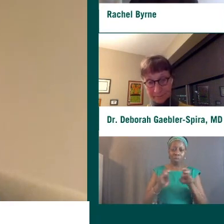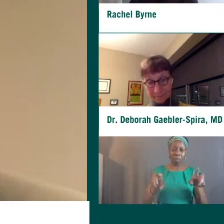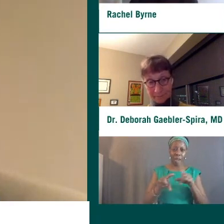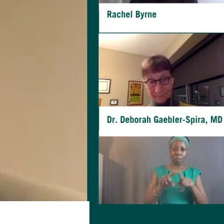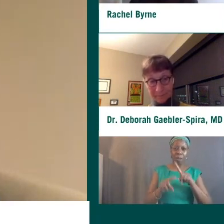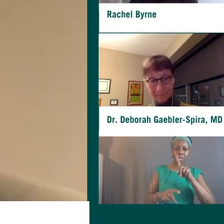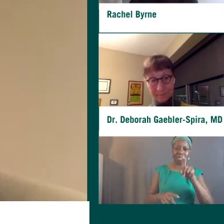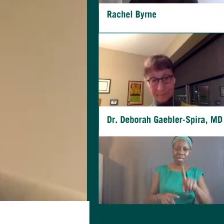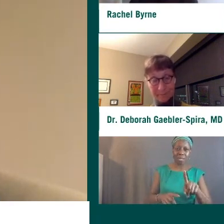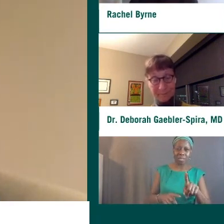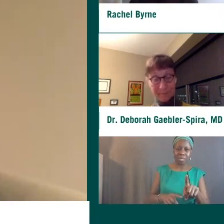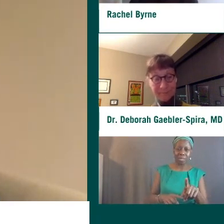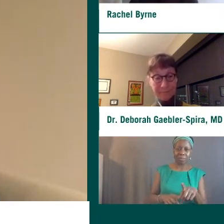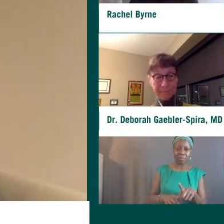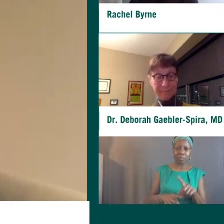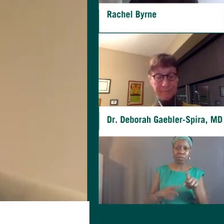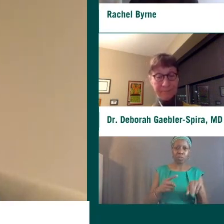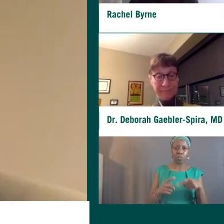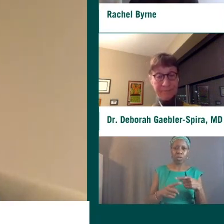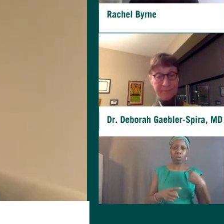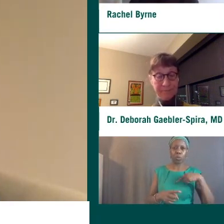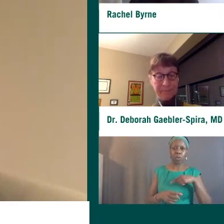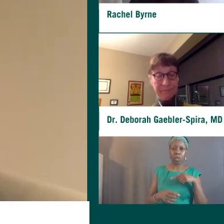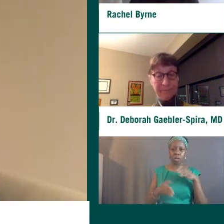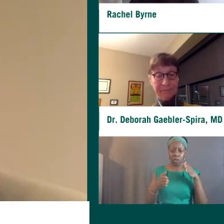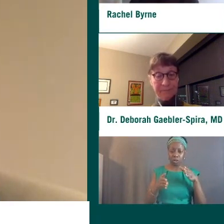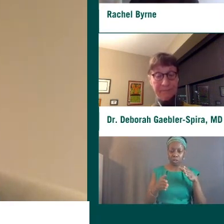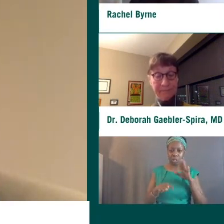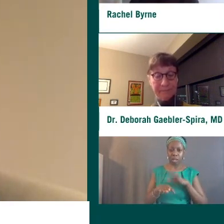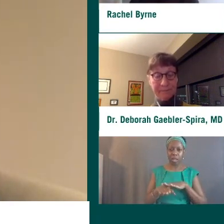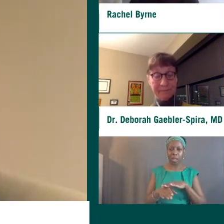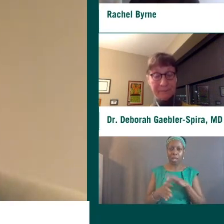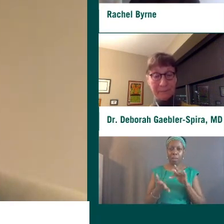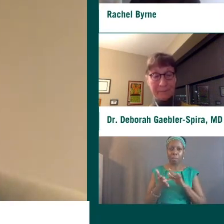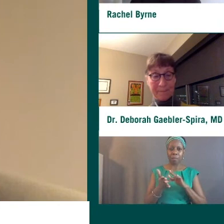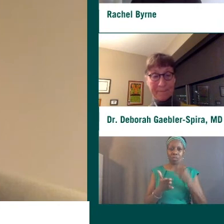when we're looking at medications actually for spasticity,